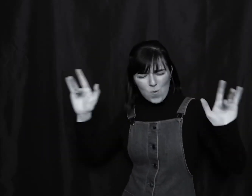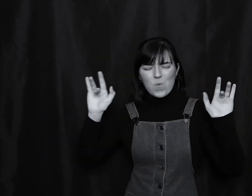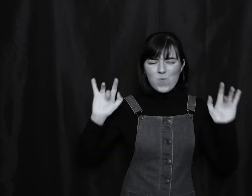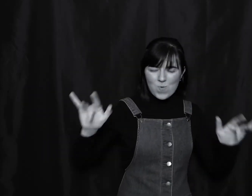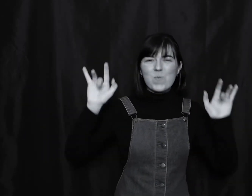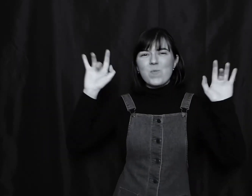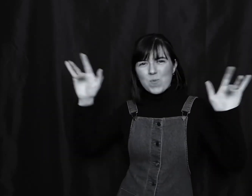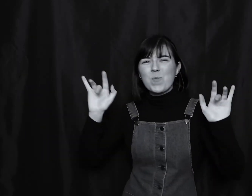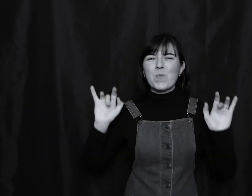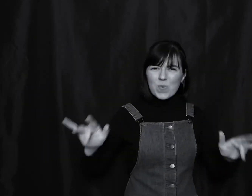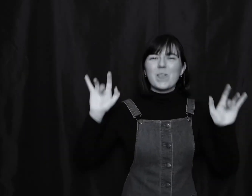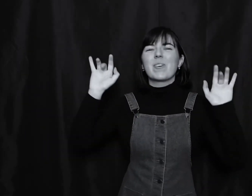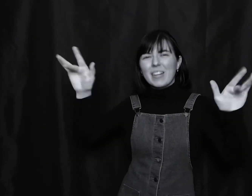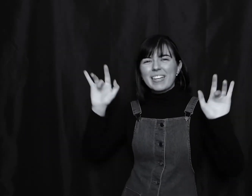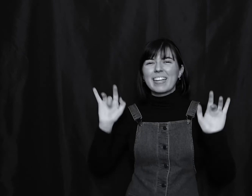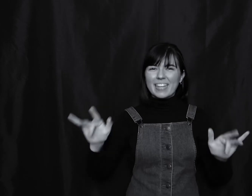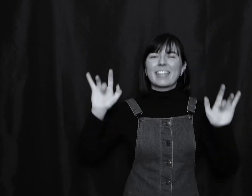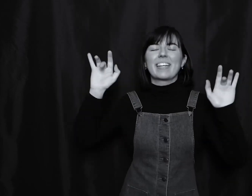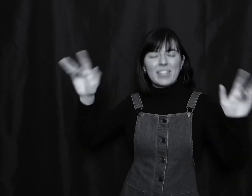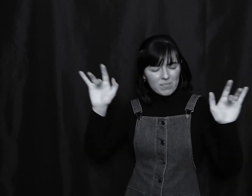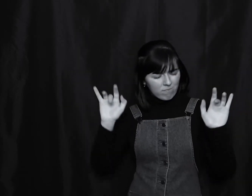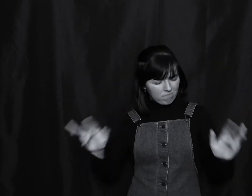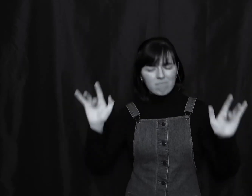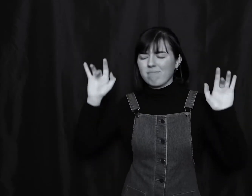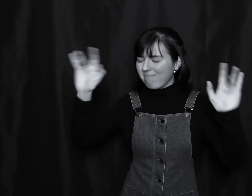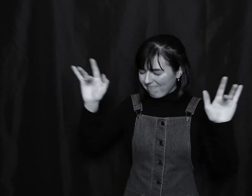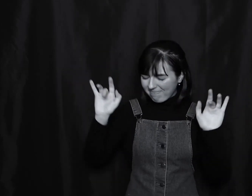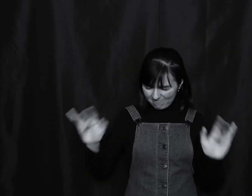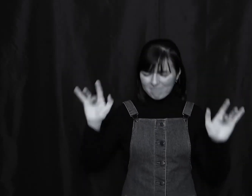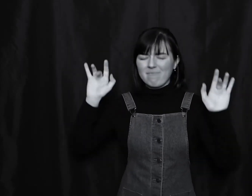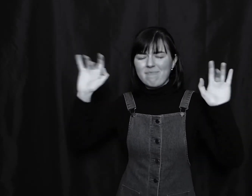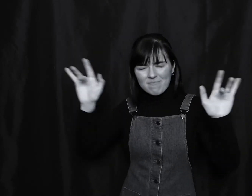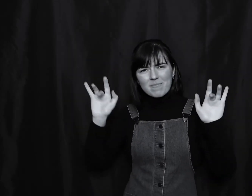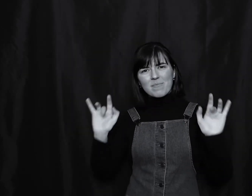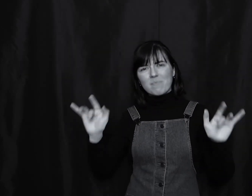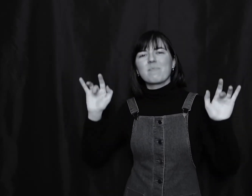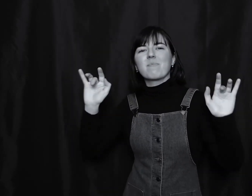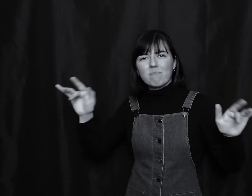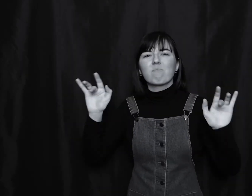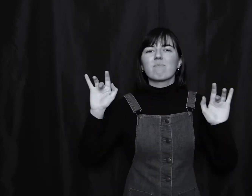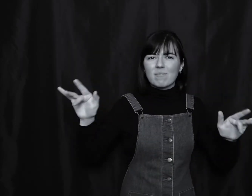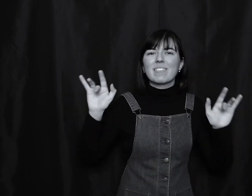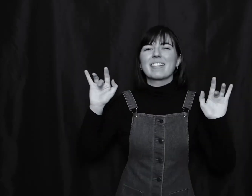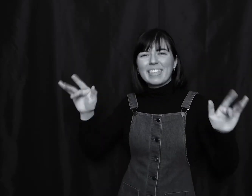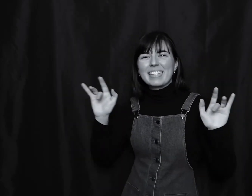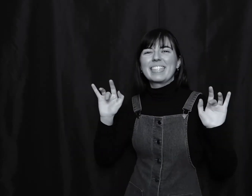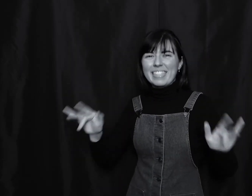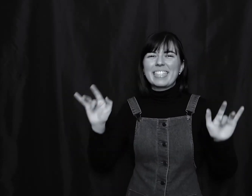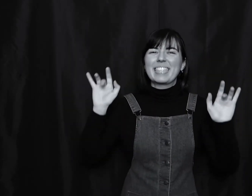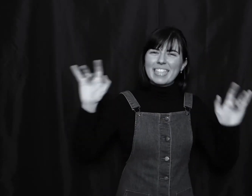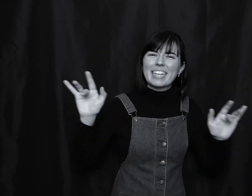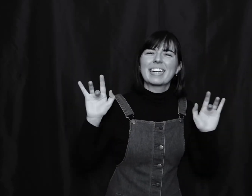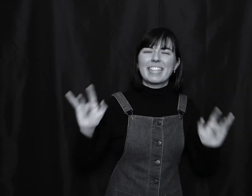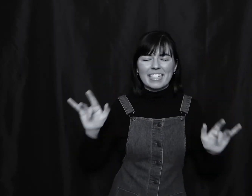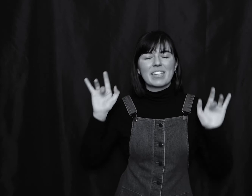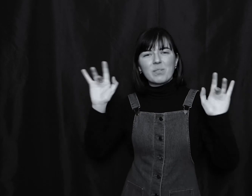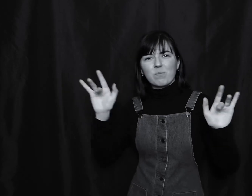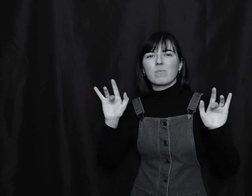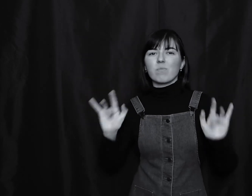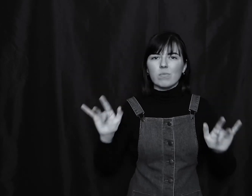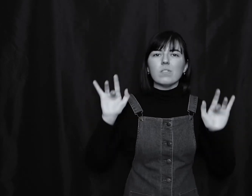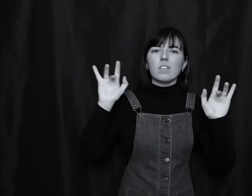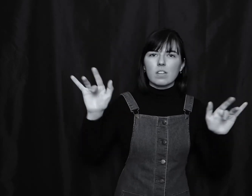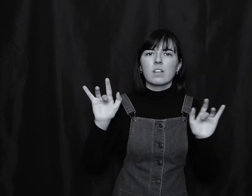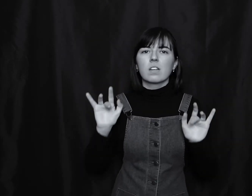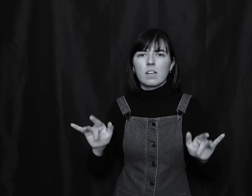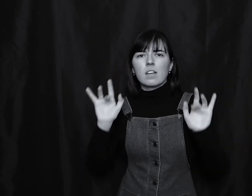*music*